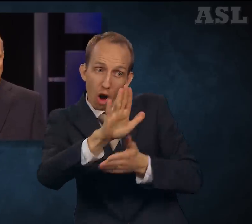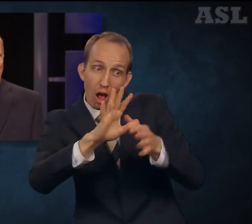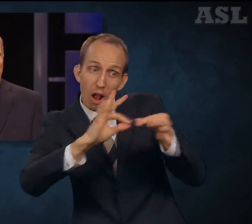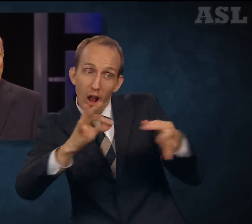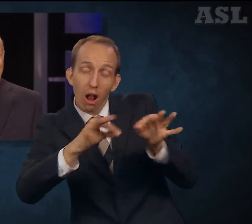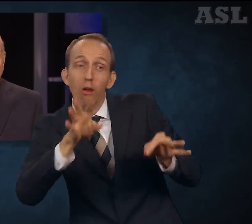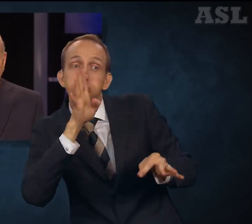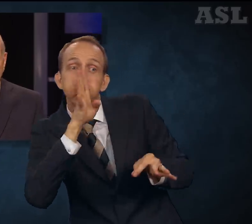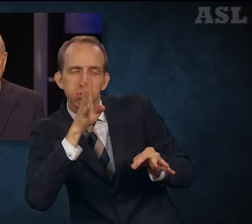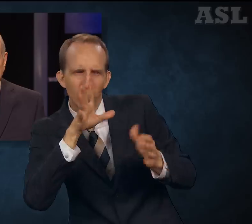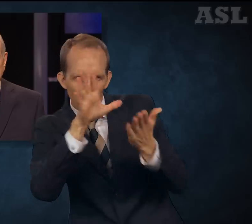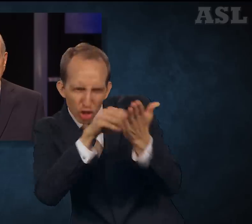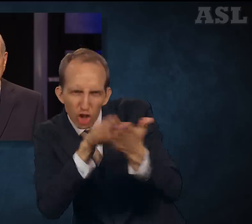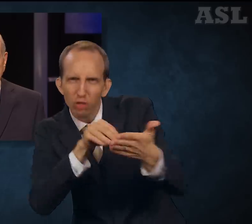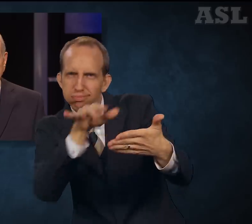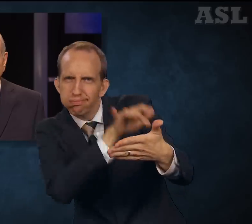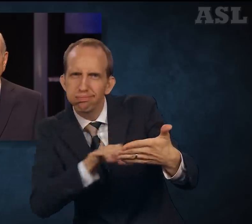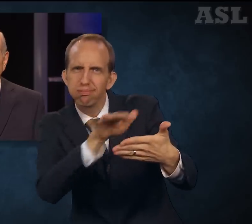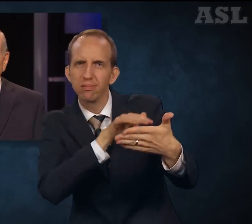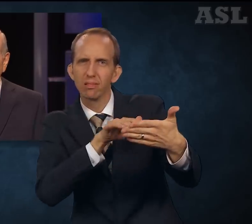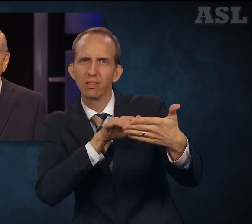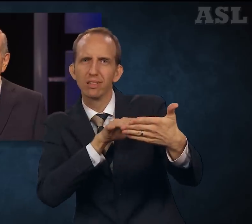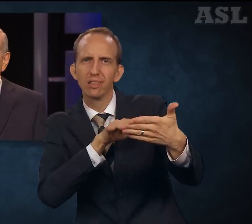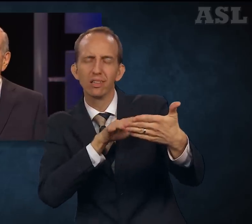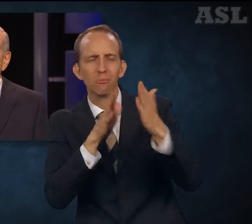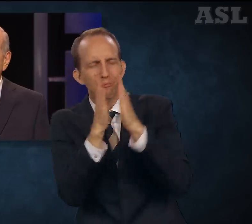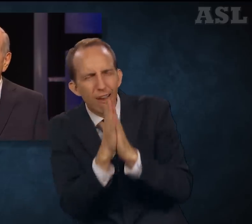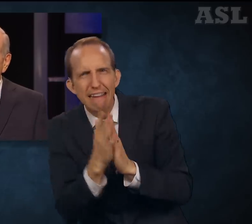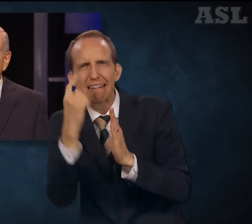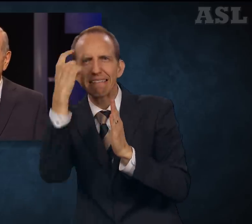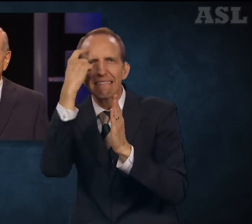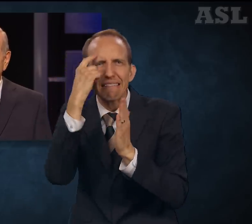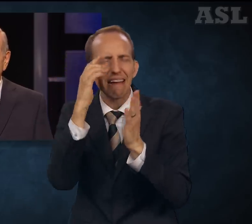WE SHOULD LEARN THEIR